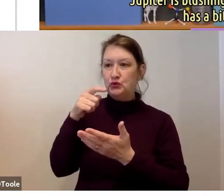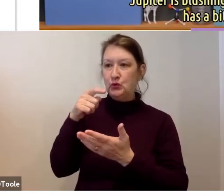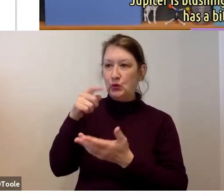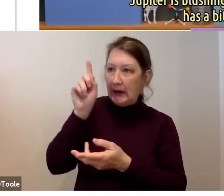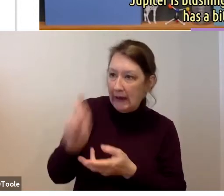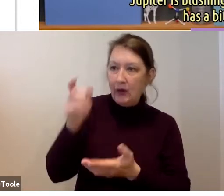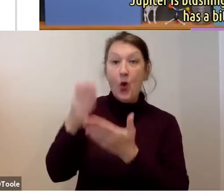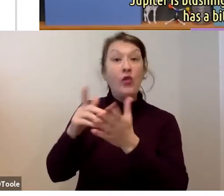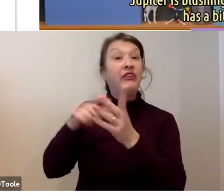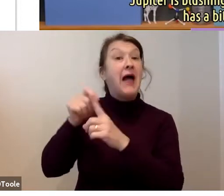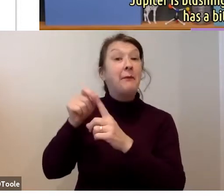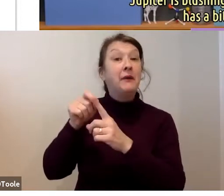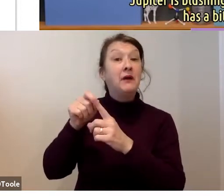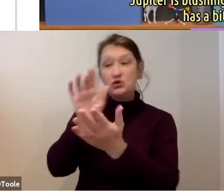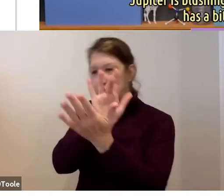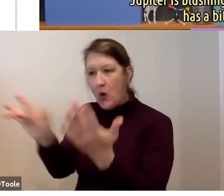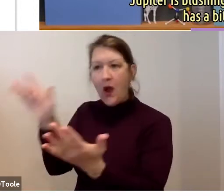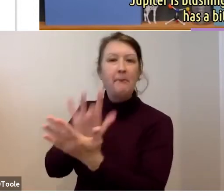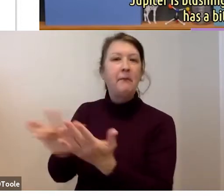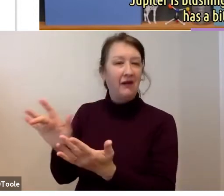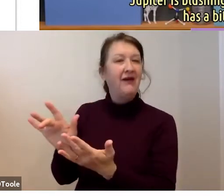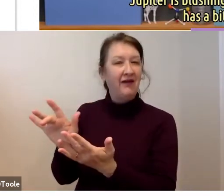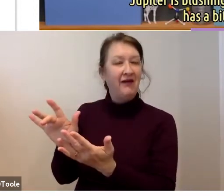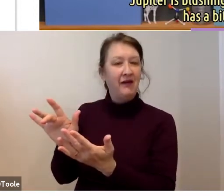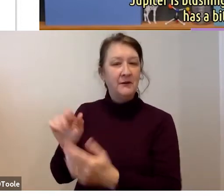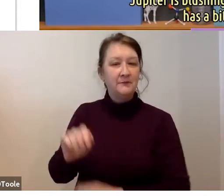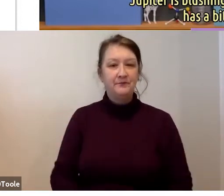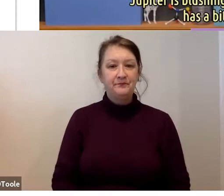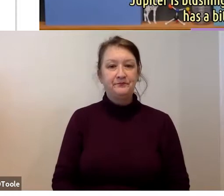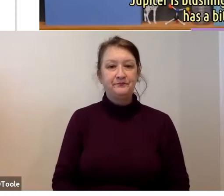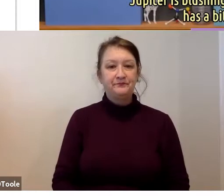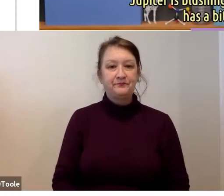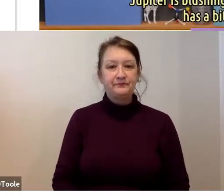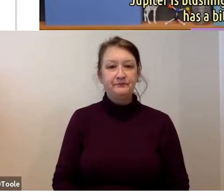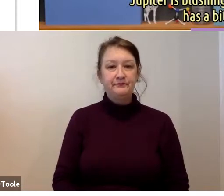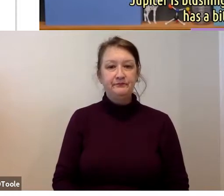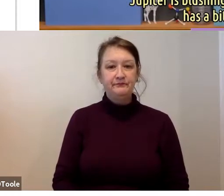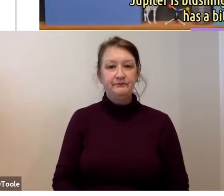So just because you are doing something accessible and useful it